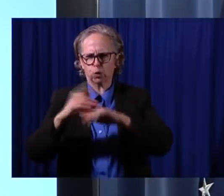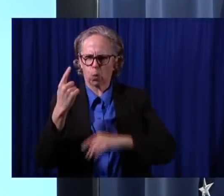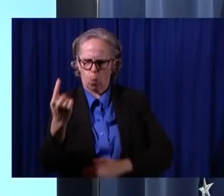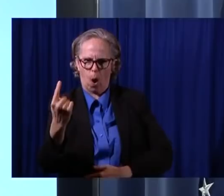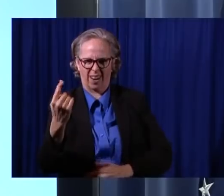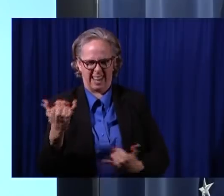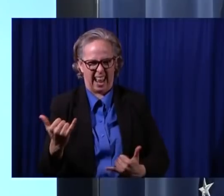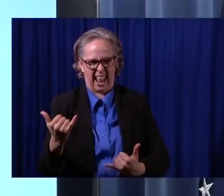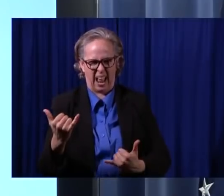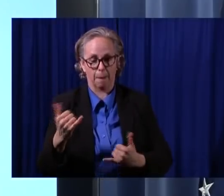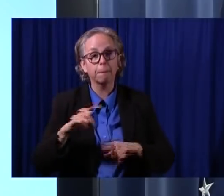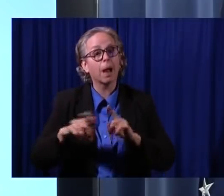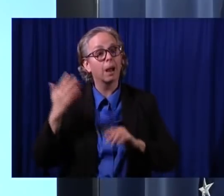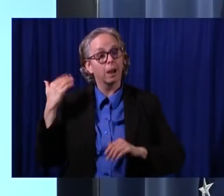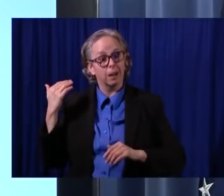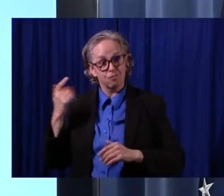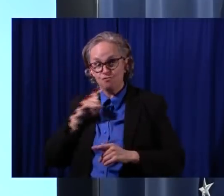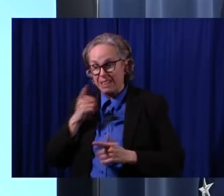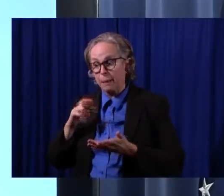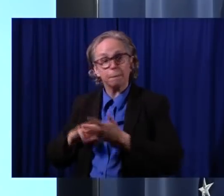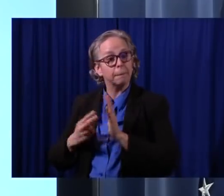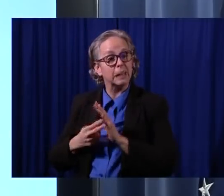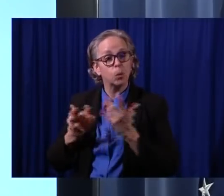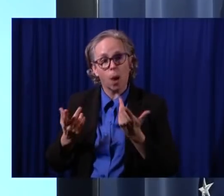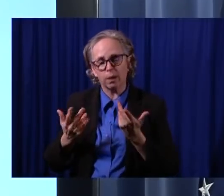AND THIS IS A CHART THAT SHOWS